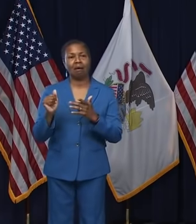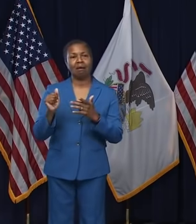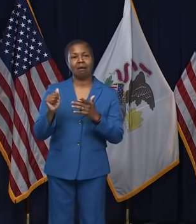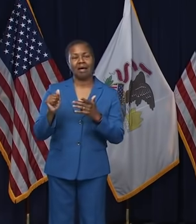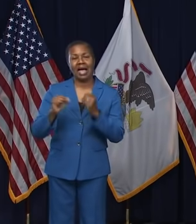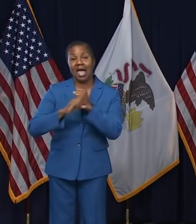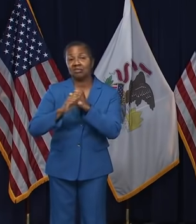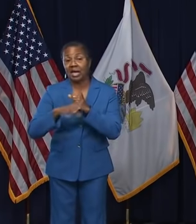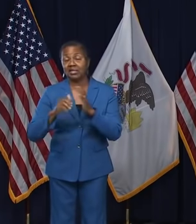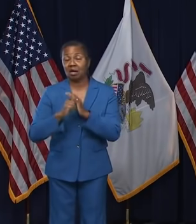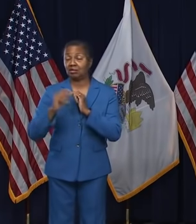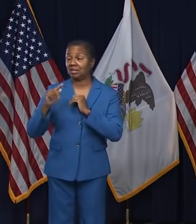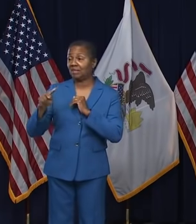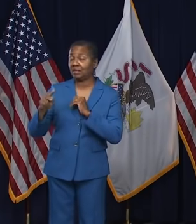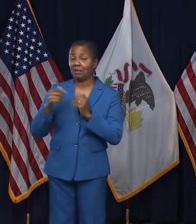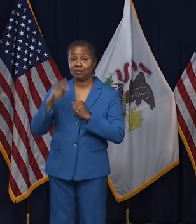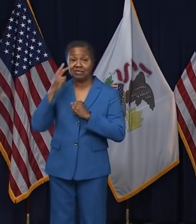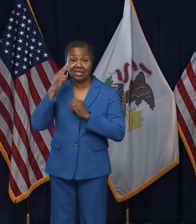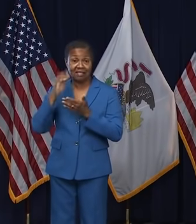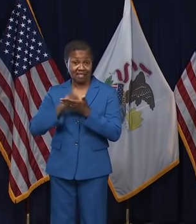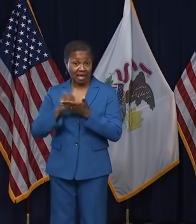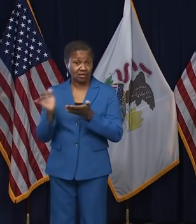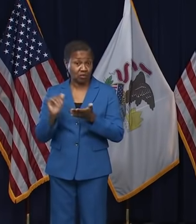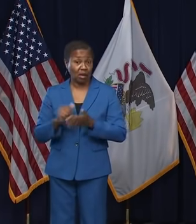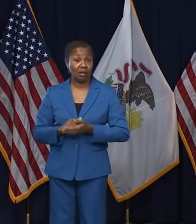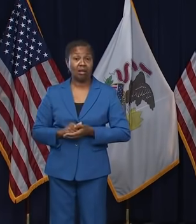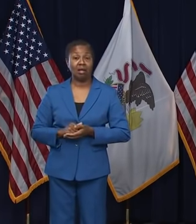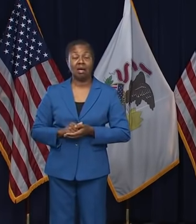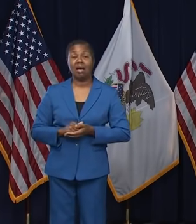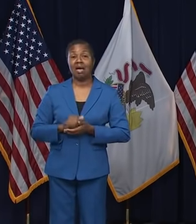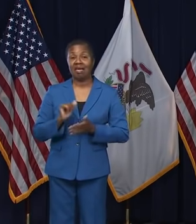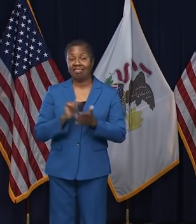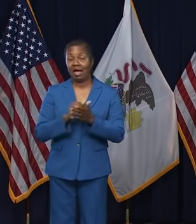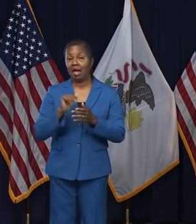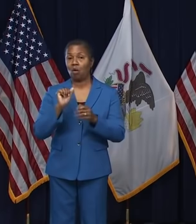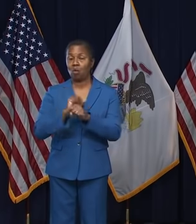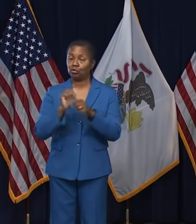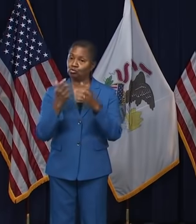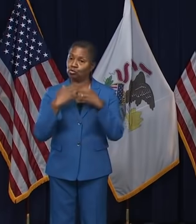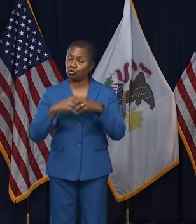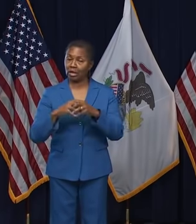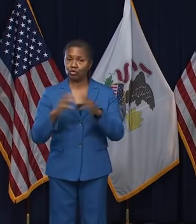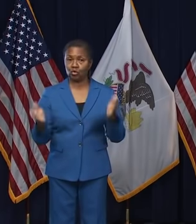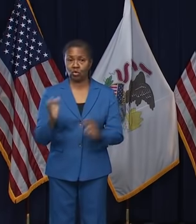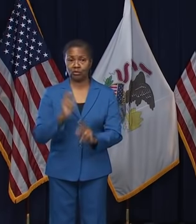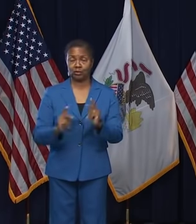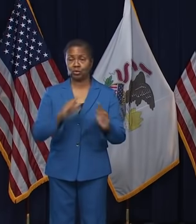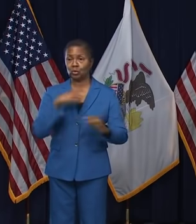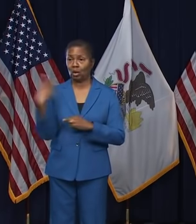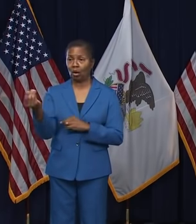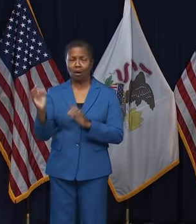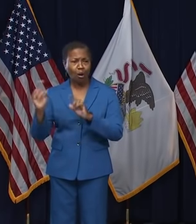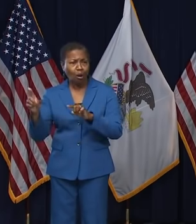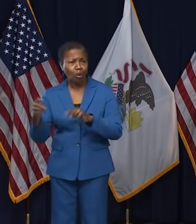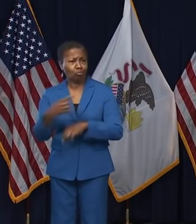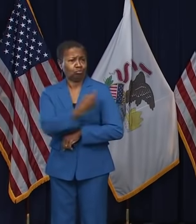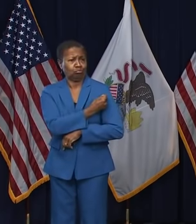Messaging on social media- lots of- advertising on television